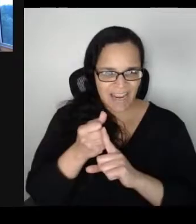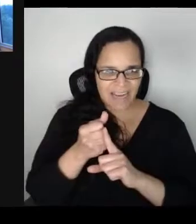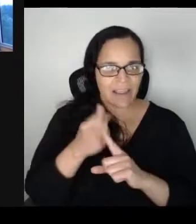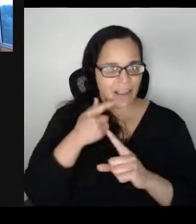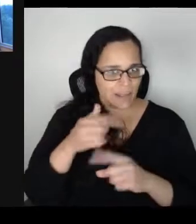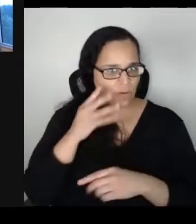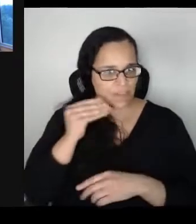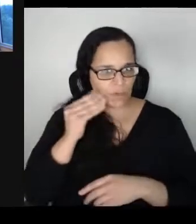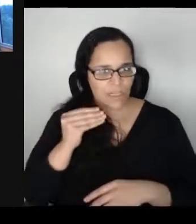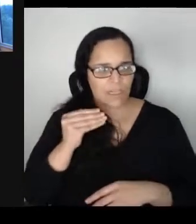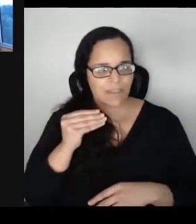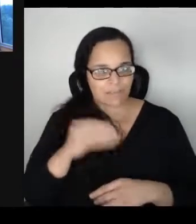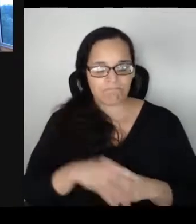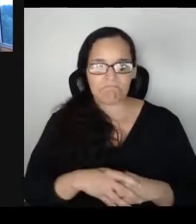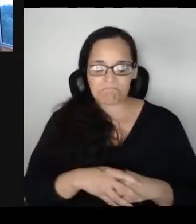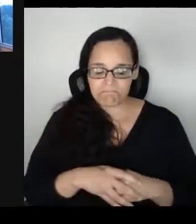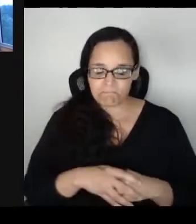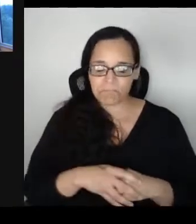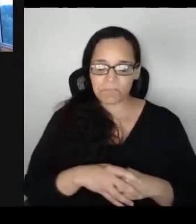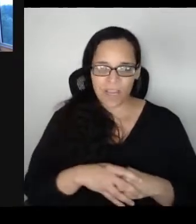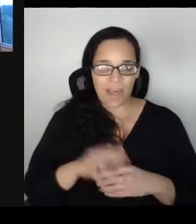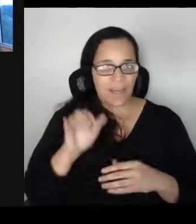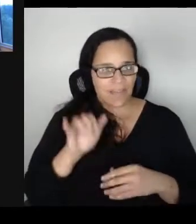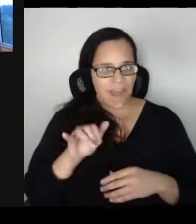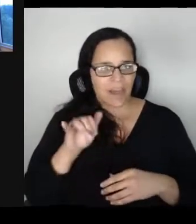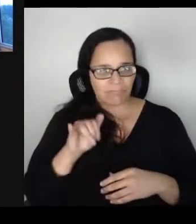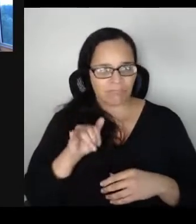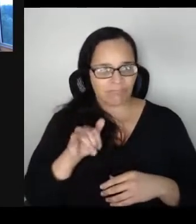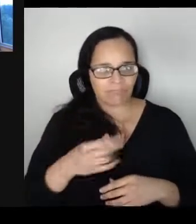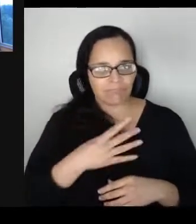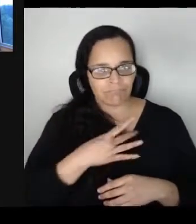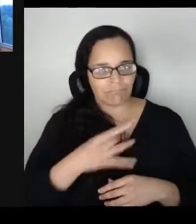And you know, I like to think that this conversation is part